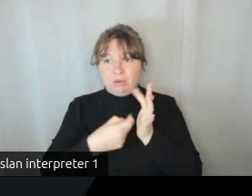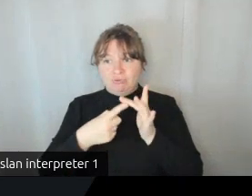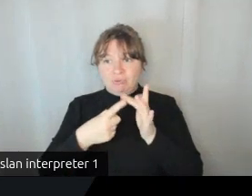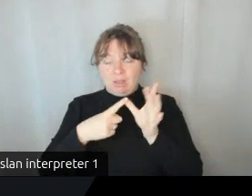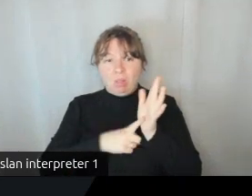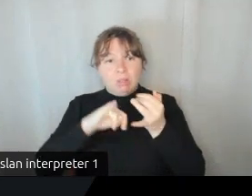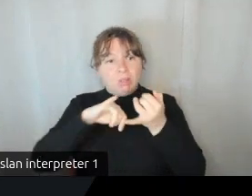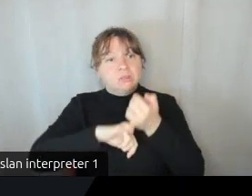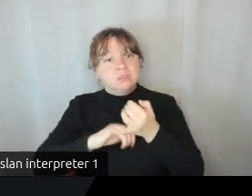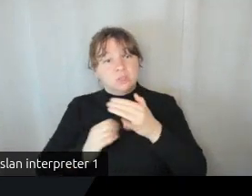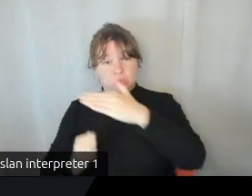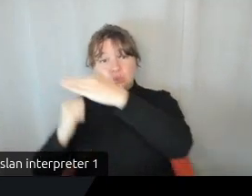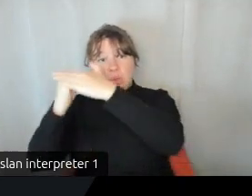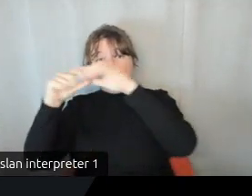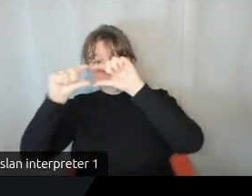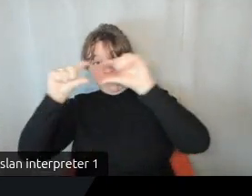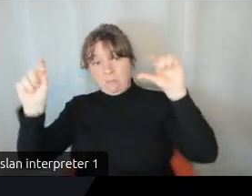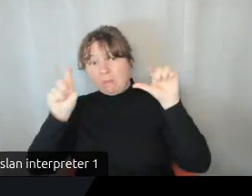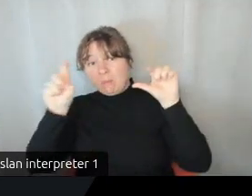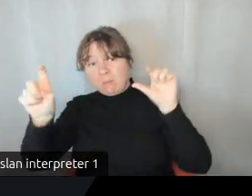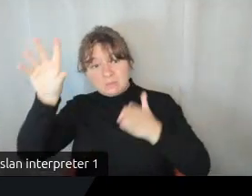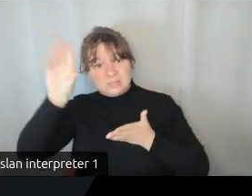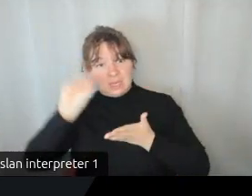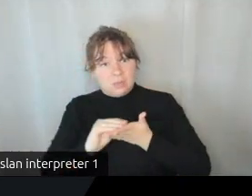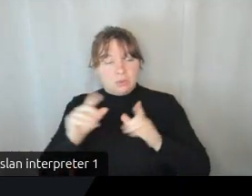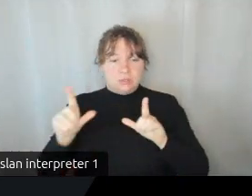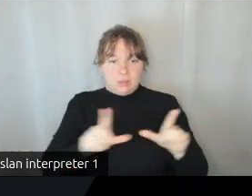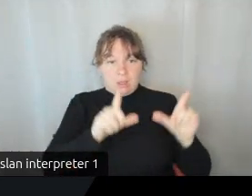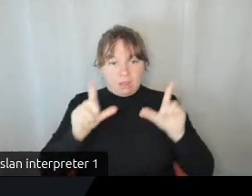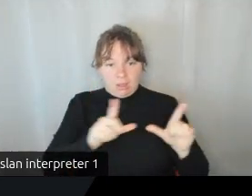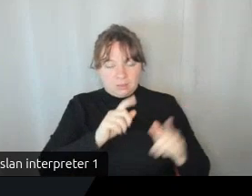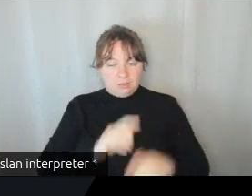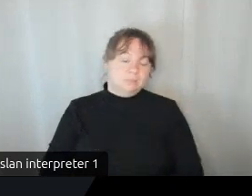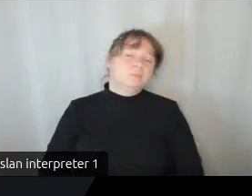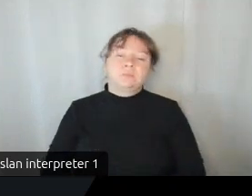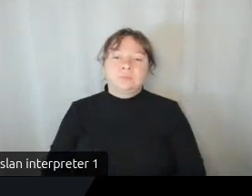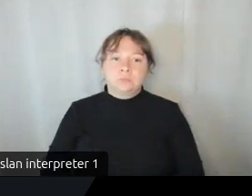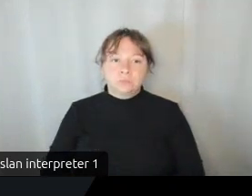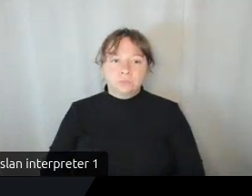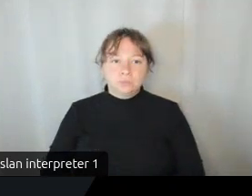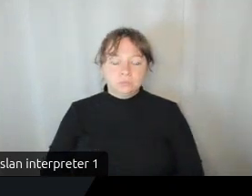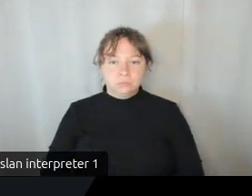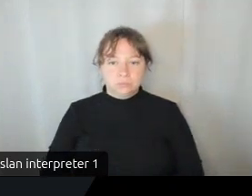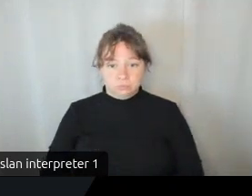copy when we share a link to the recording after the webinar today. So, we're going to start with